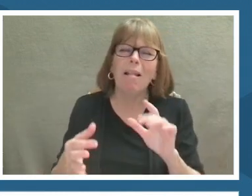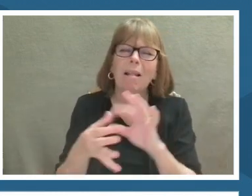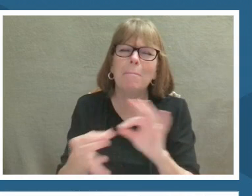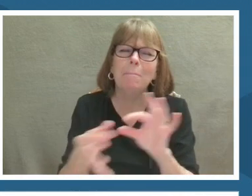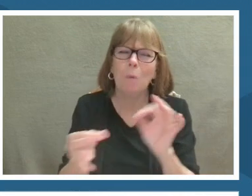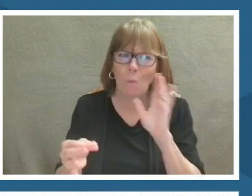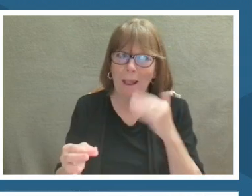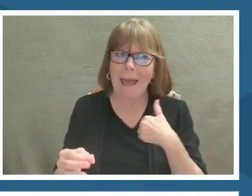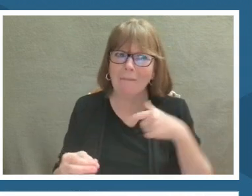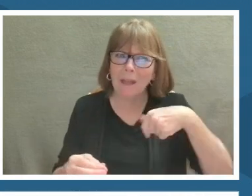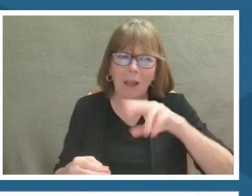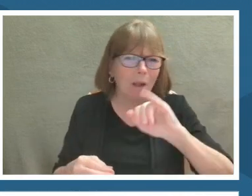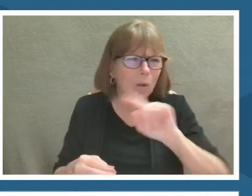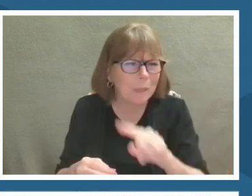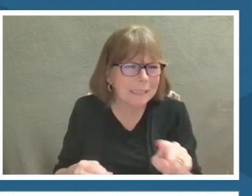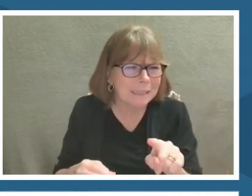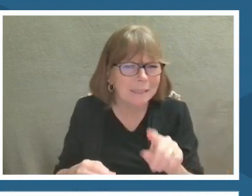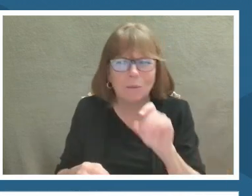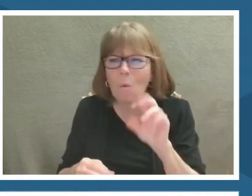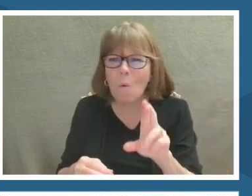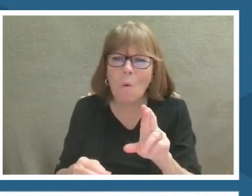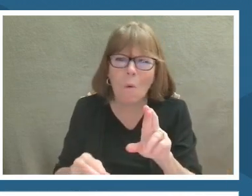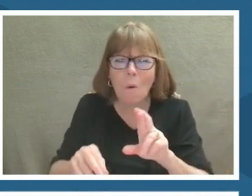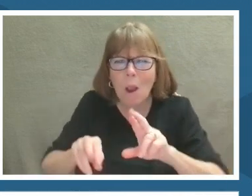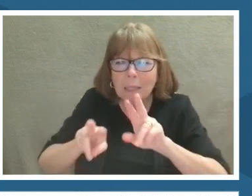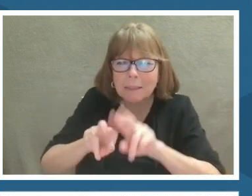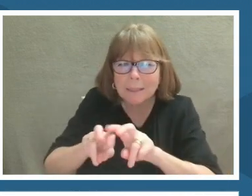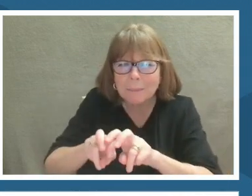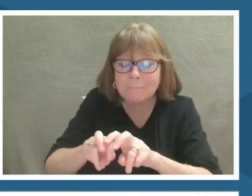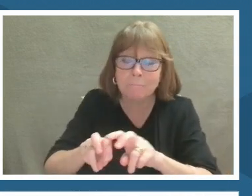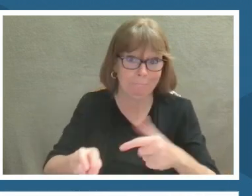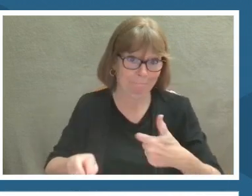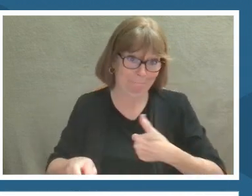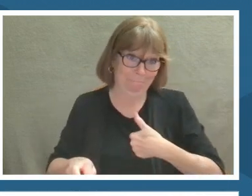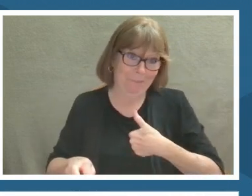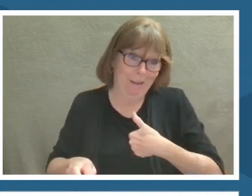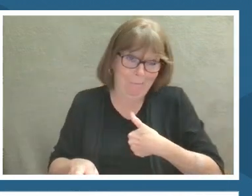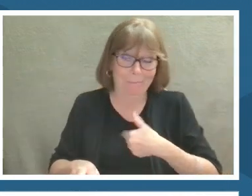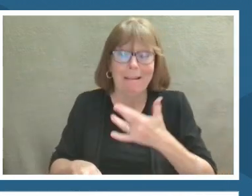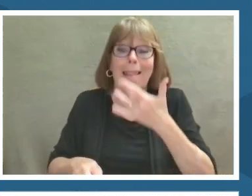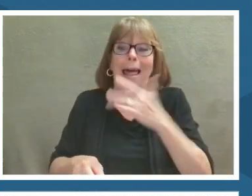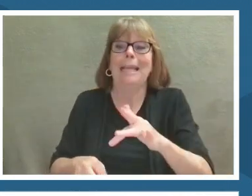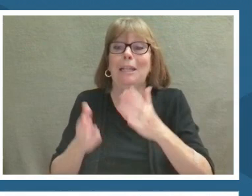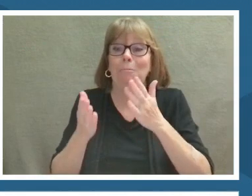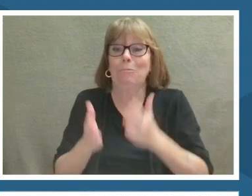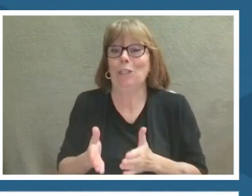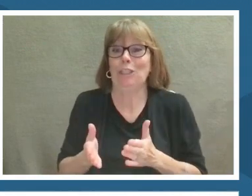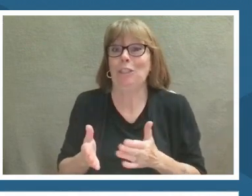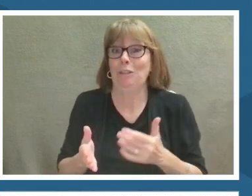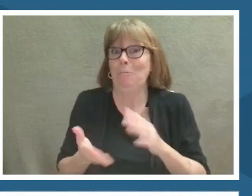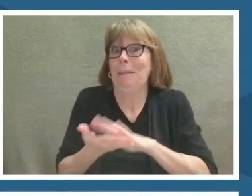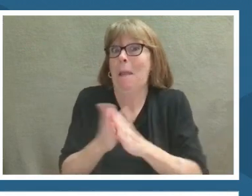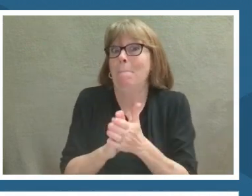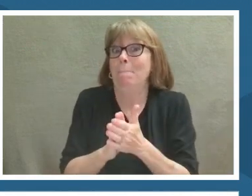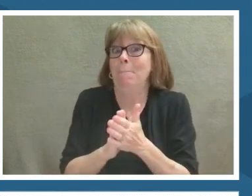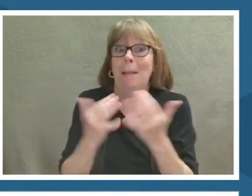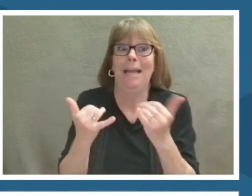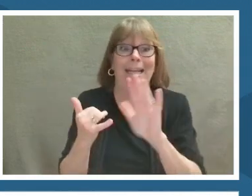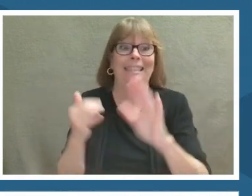assessment so i have the great joy of of being the teacher right now and i want